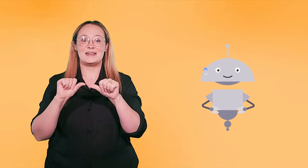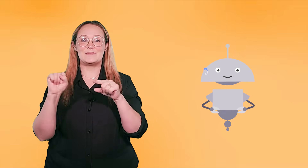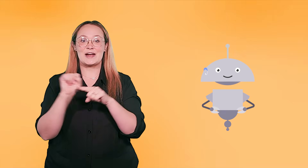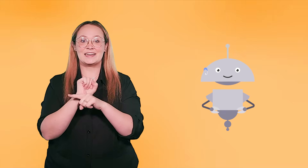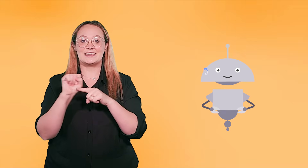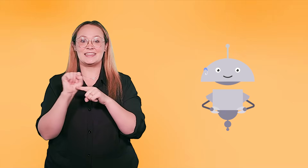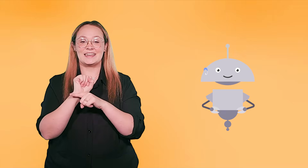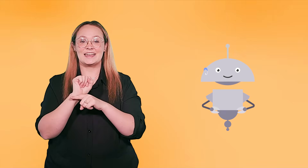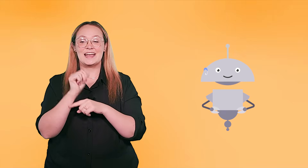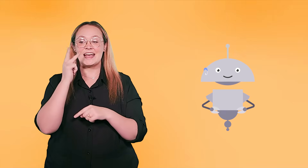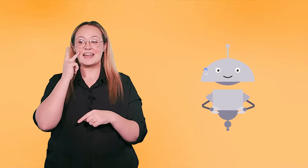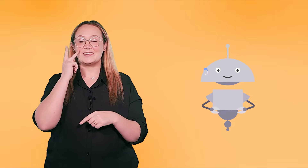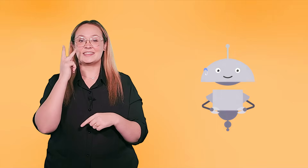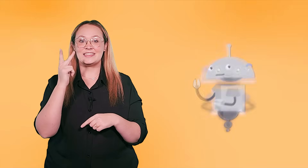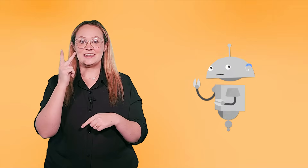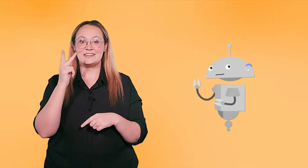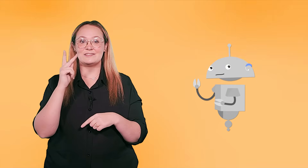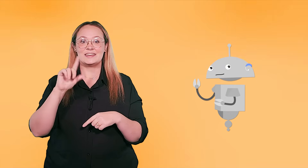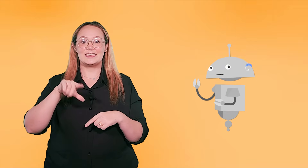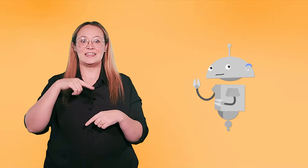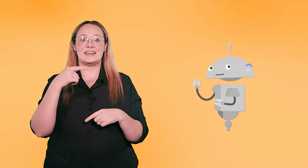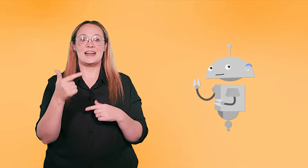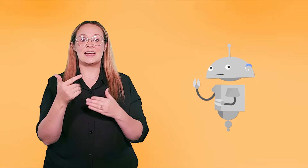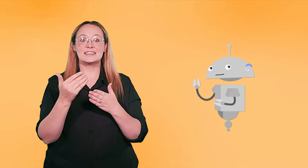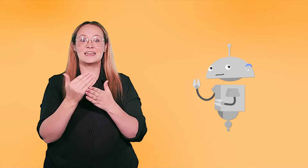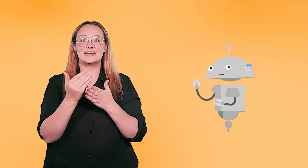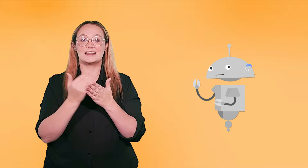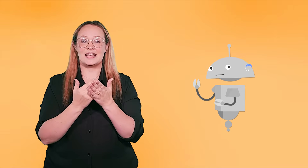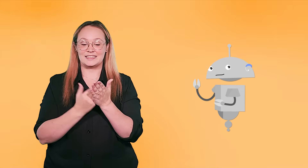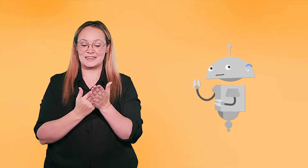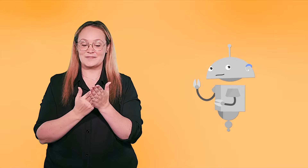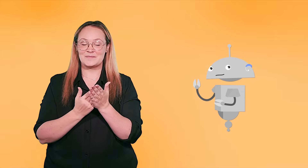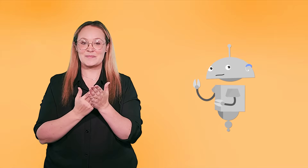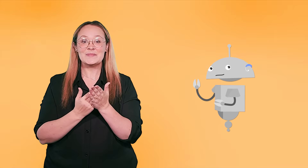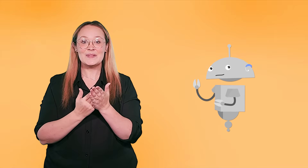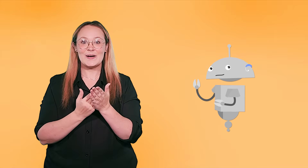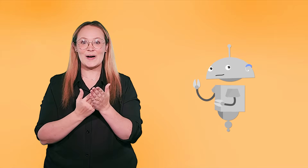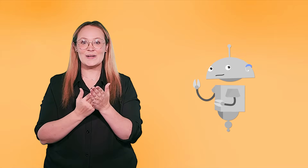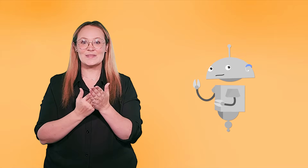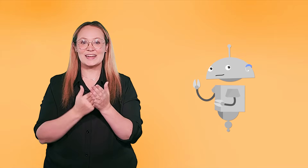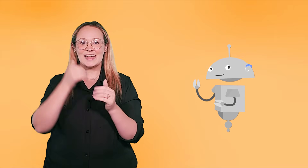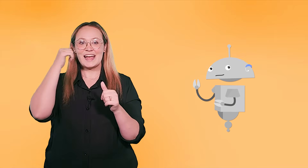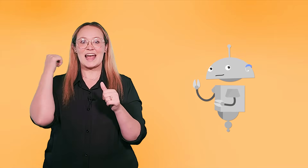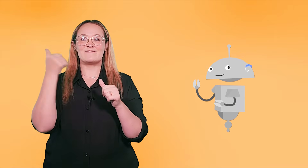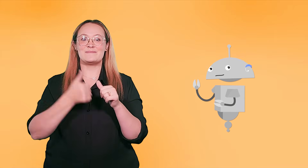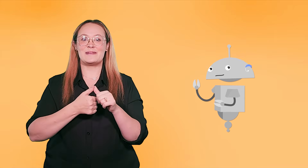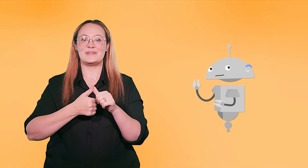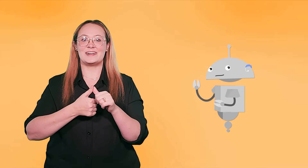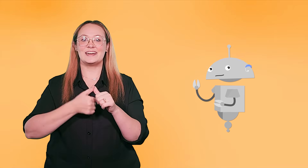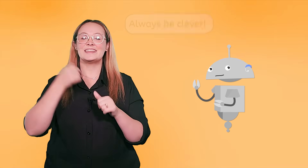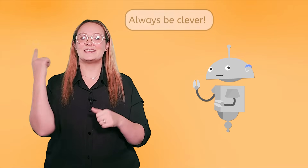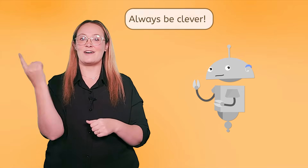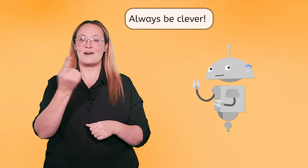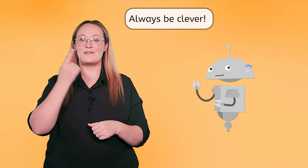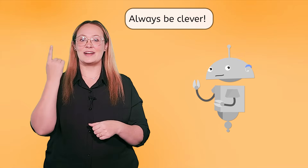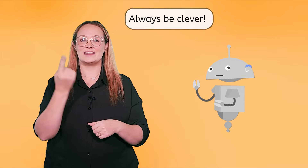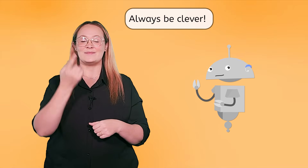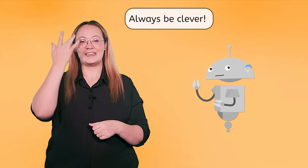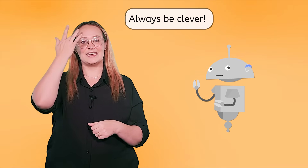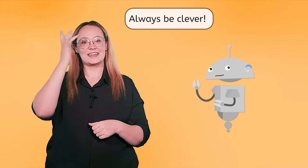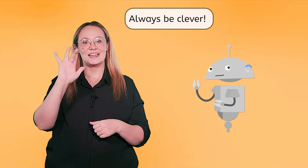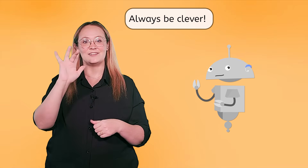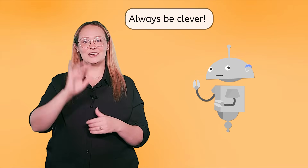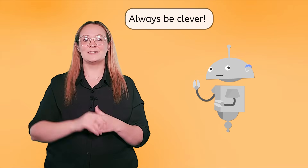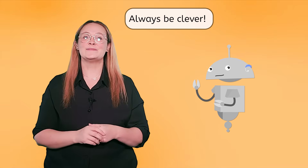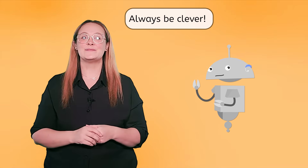keep practicing, and I'll see you in the next lesson. Oh, and remember to always be clever.